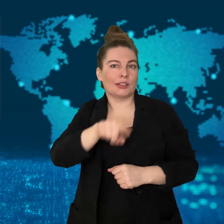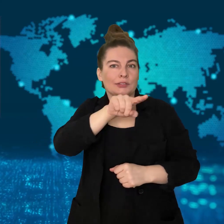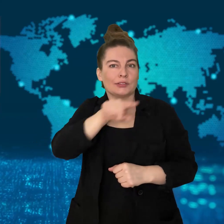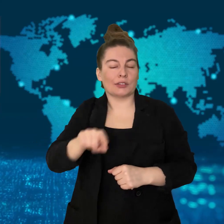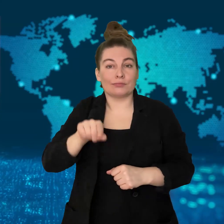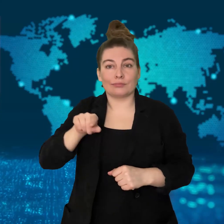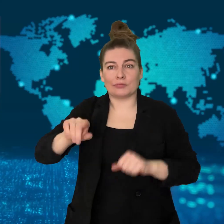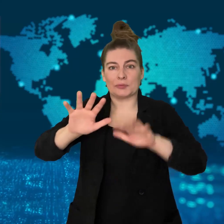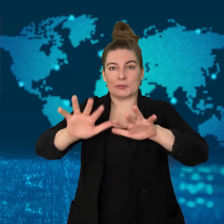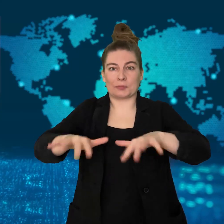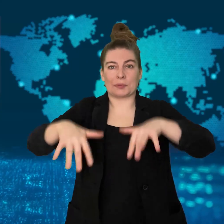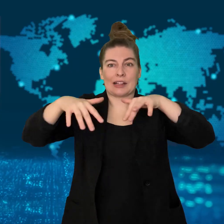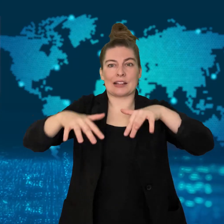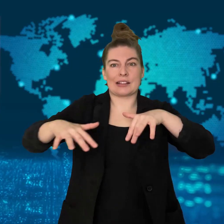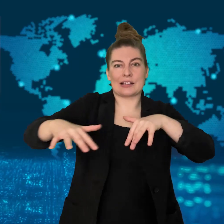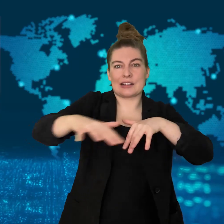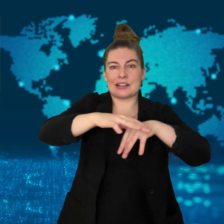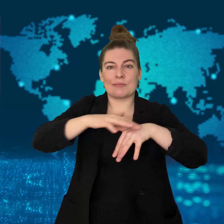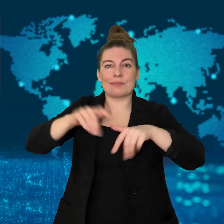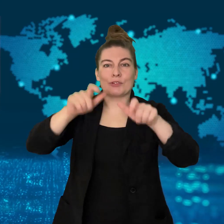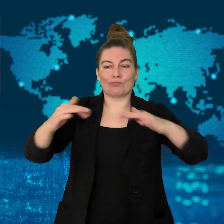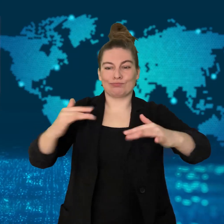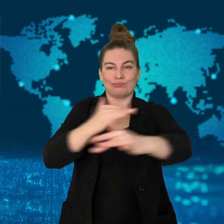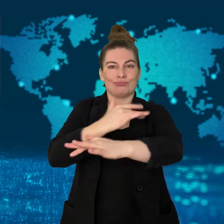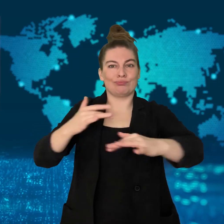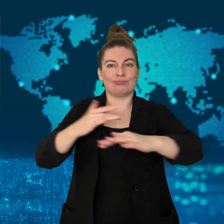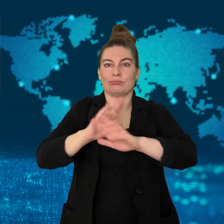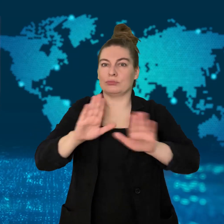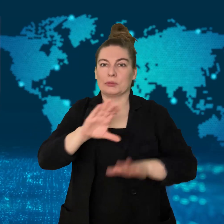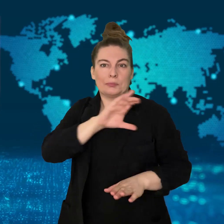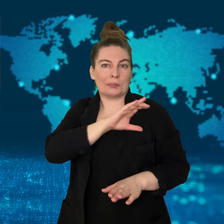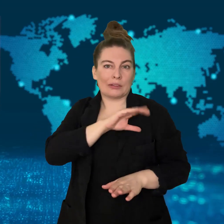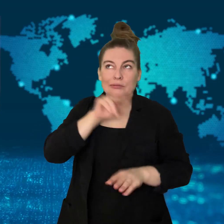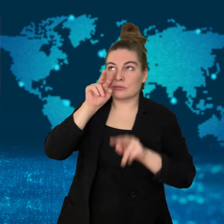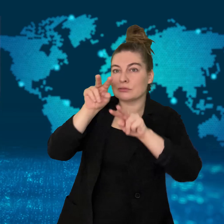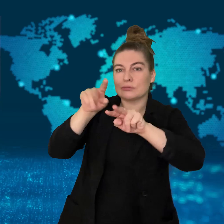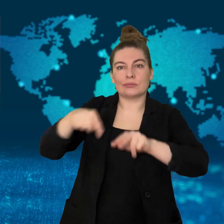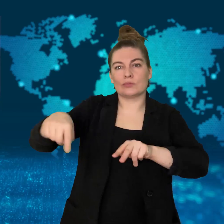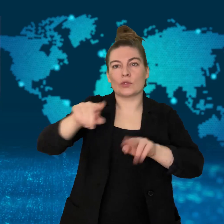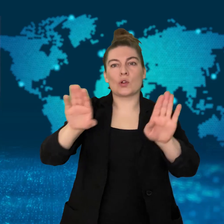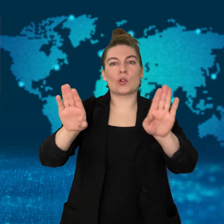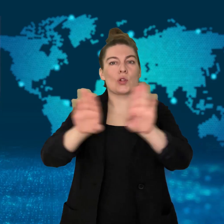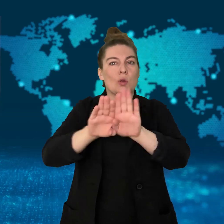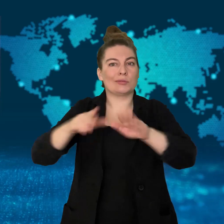Parliament Square was closed to pedestrians by police.